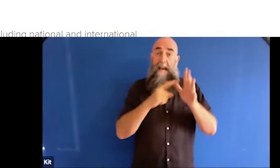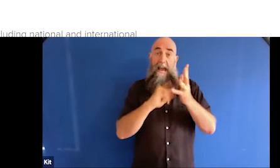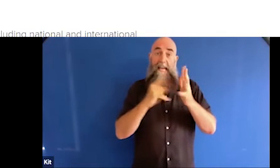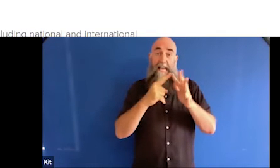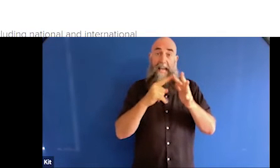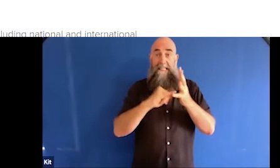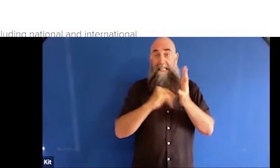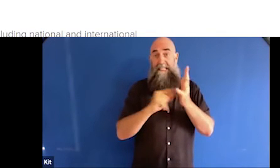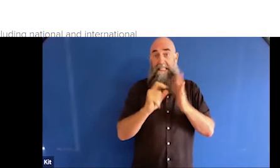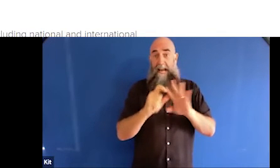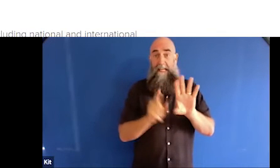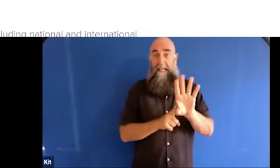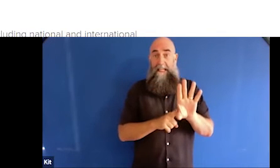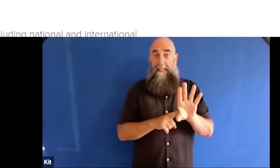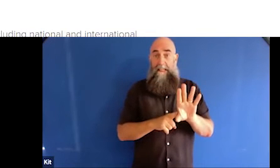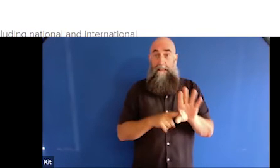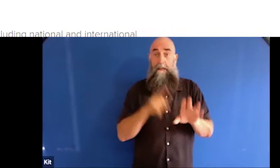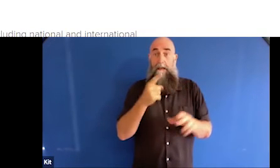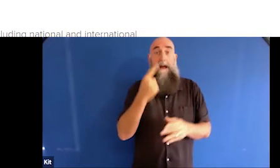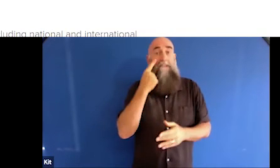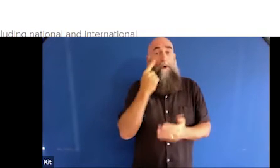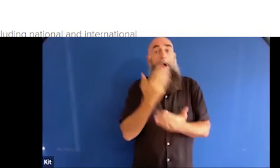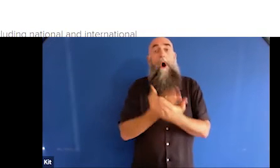On the grants page of the Australia Council website,